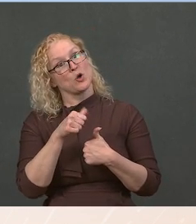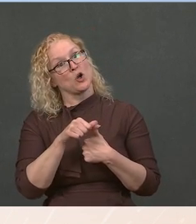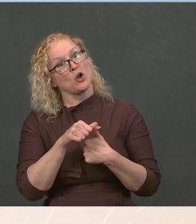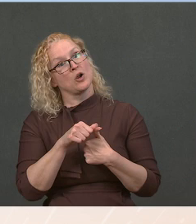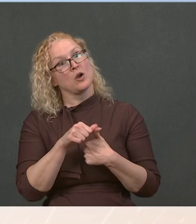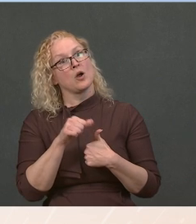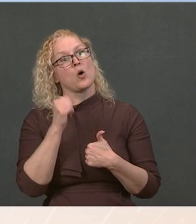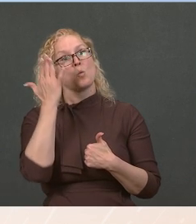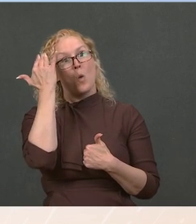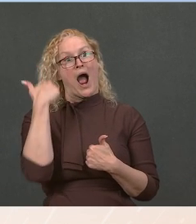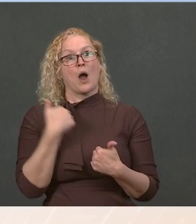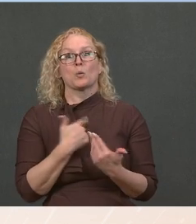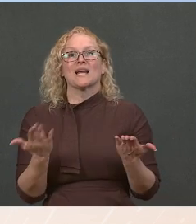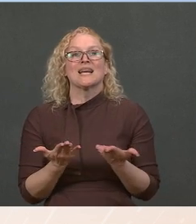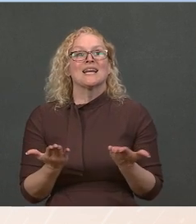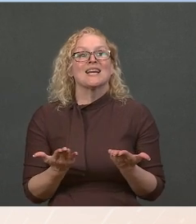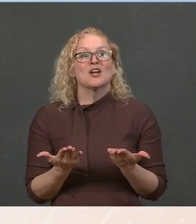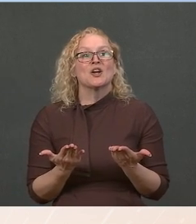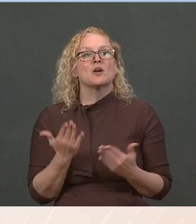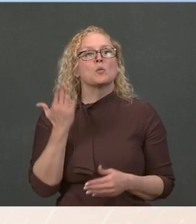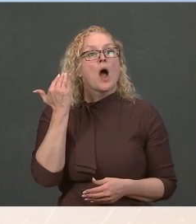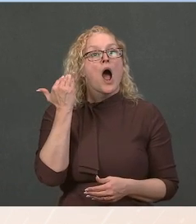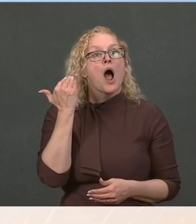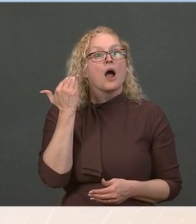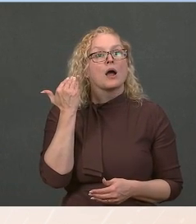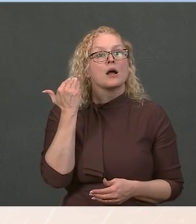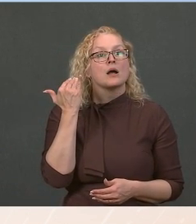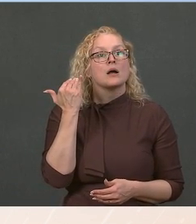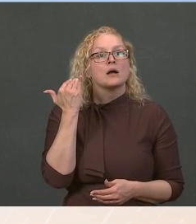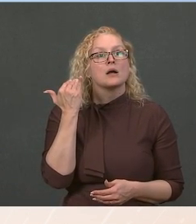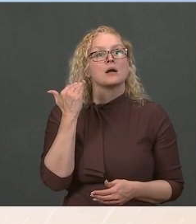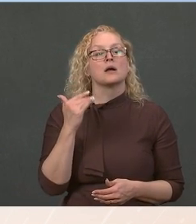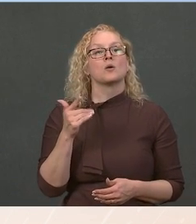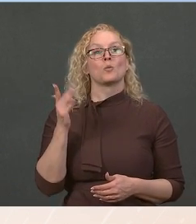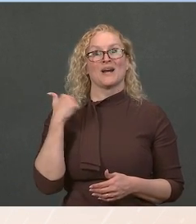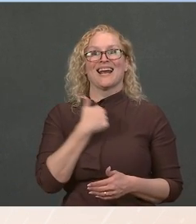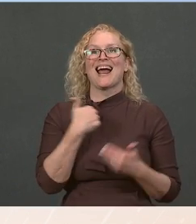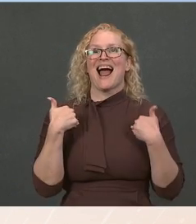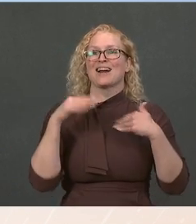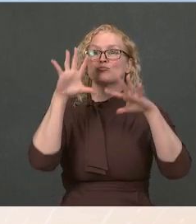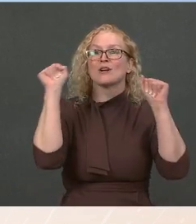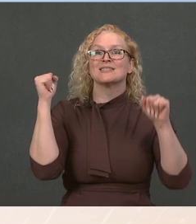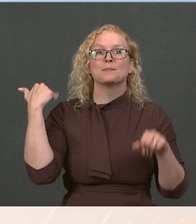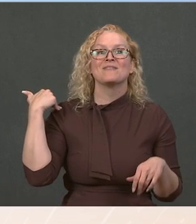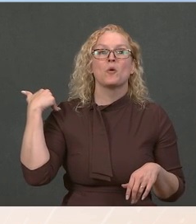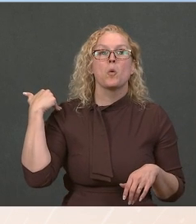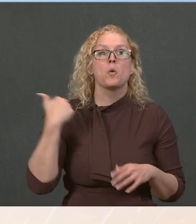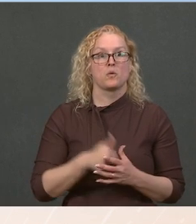where we are today is because we had an administration that had an inhumane, immoral policy